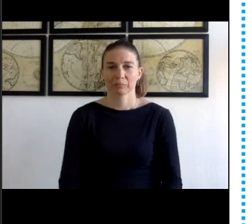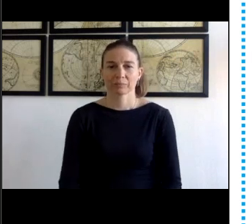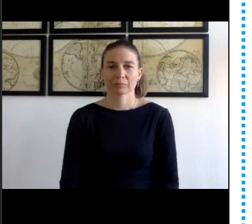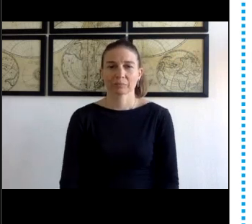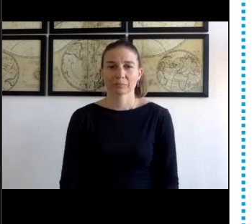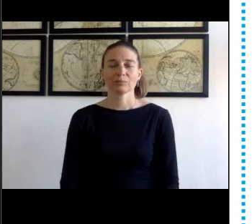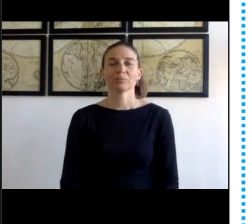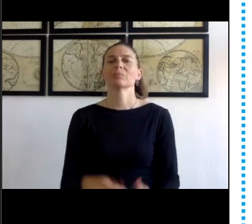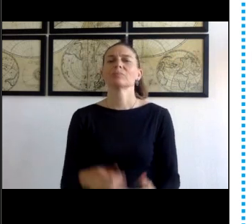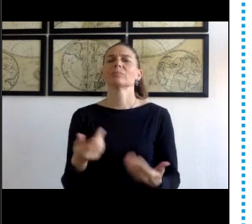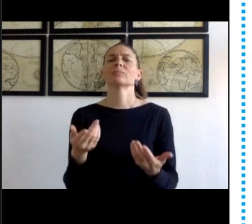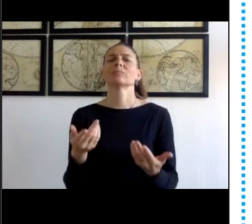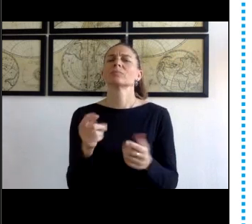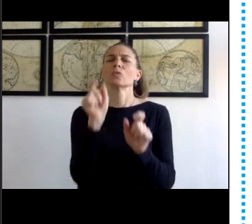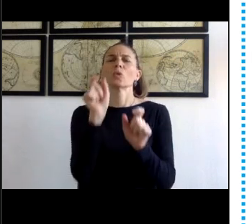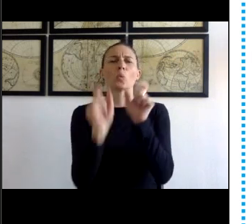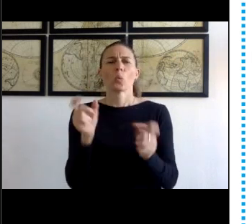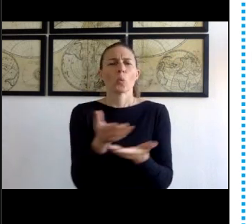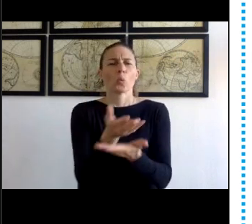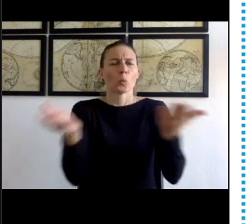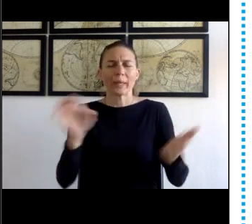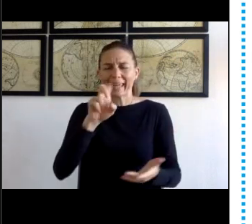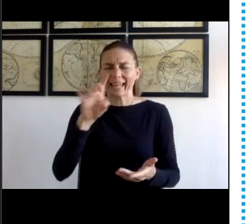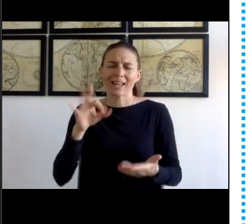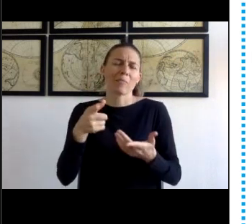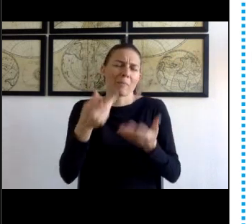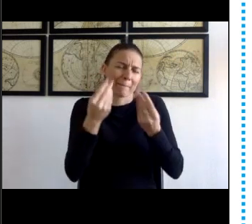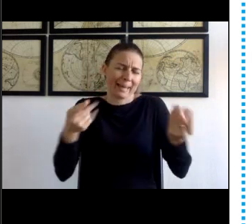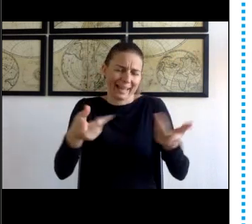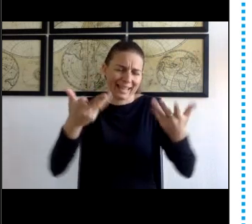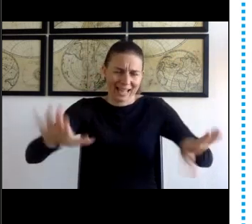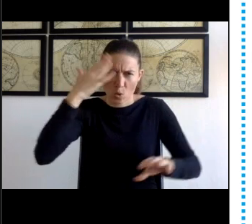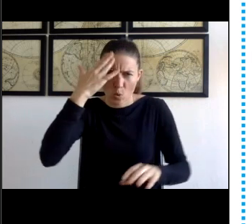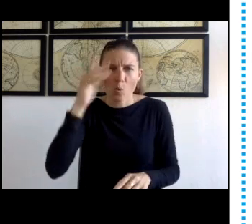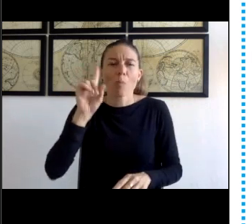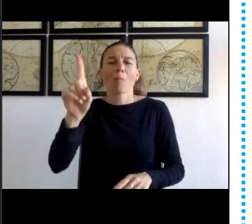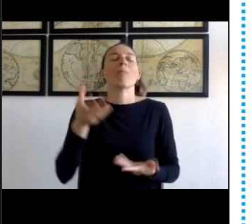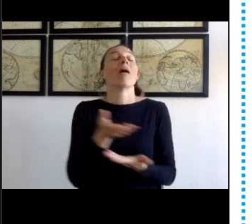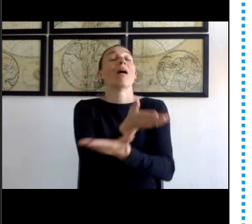We are the European Disability Forum with over 100 member organizations.